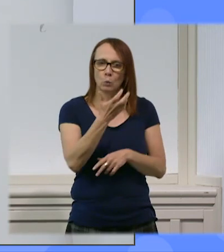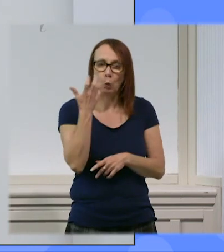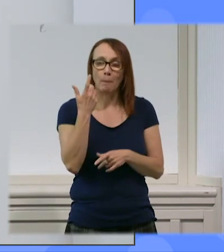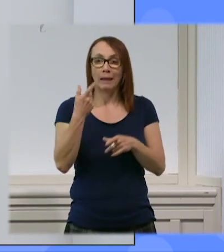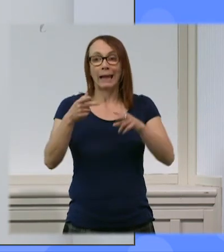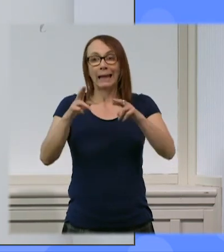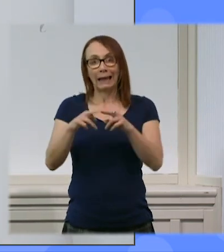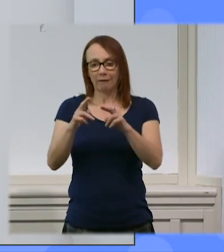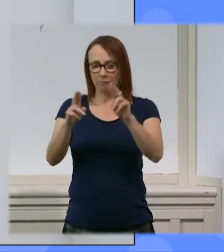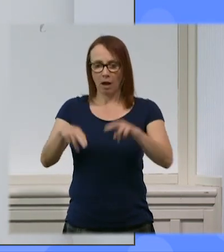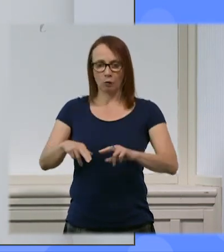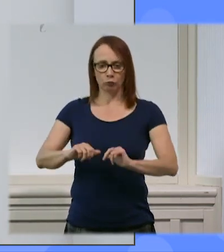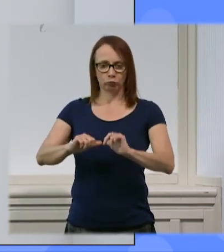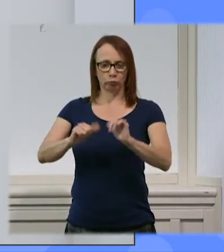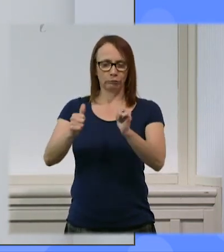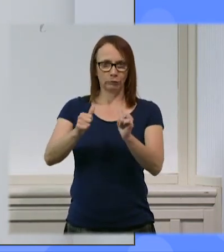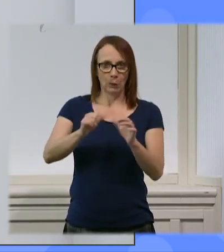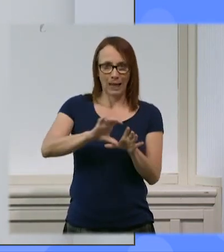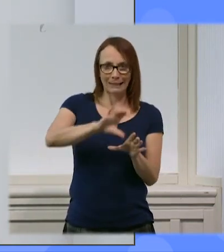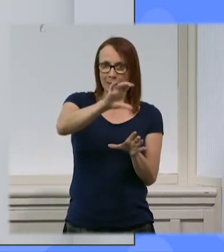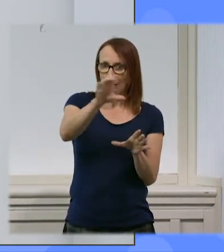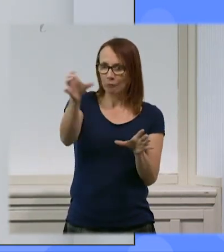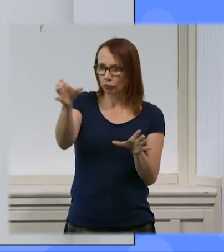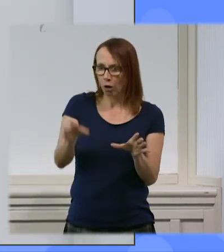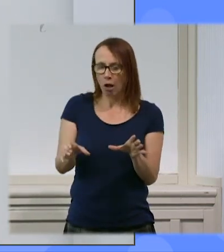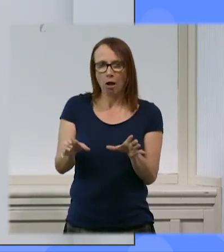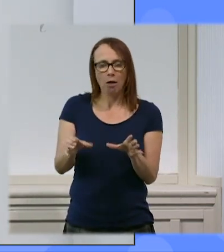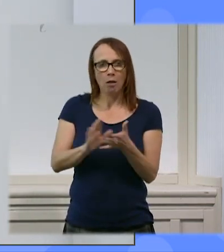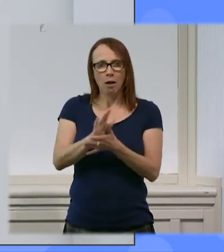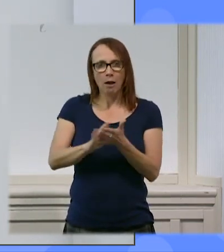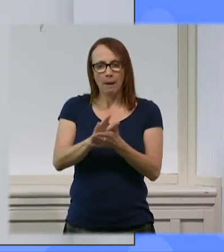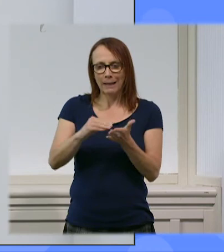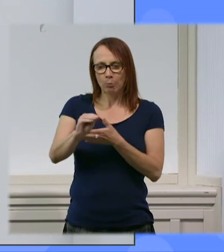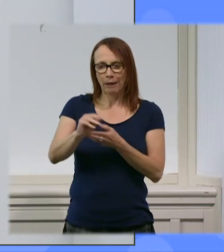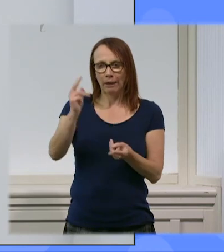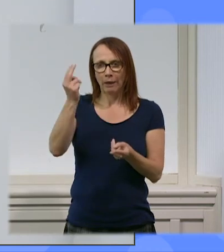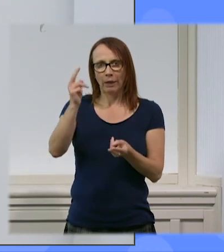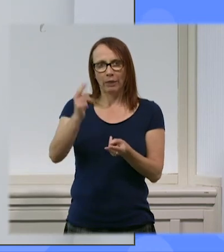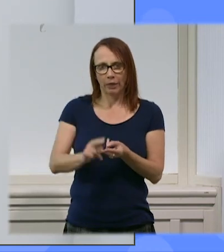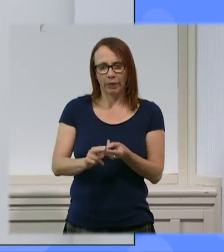you've got much lower energy costs we should find ways of reducing fuel